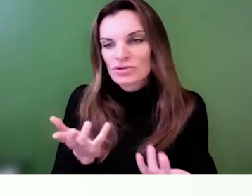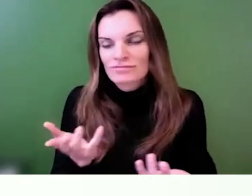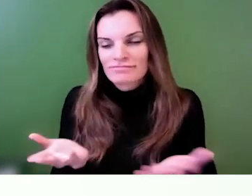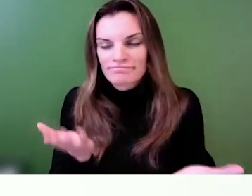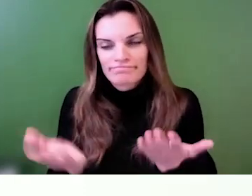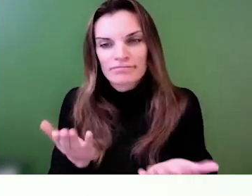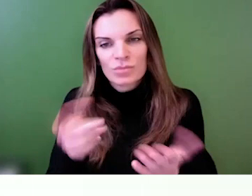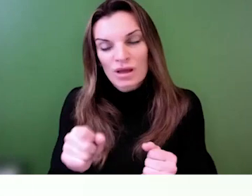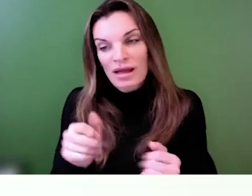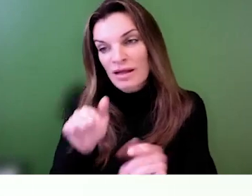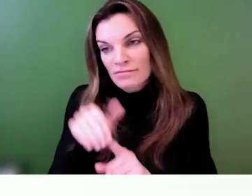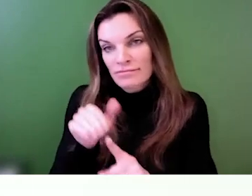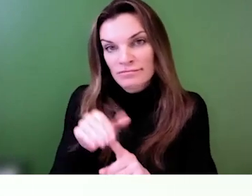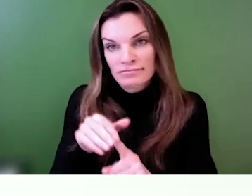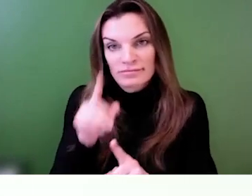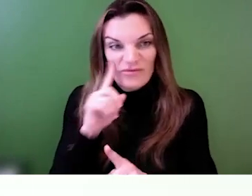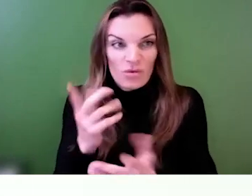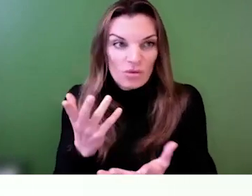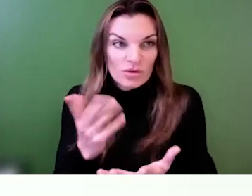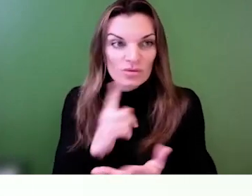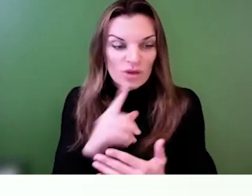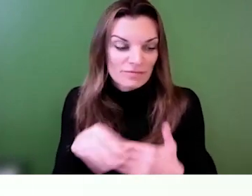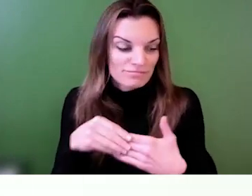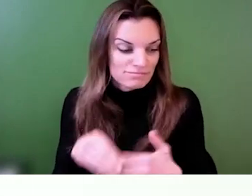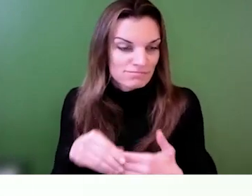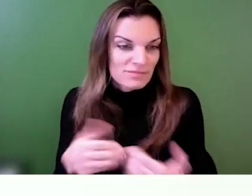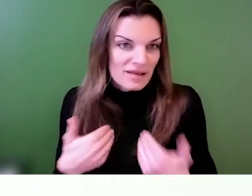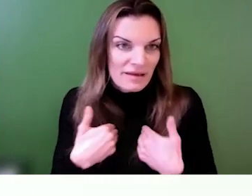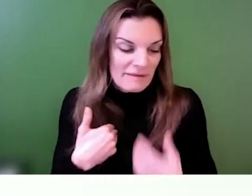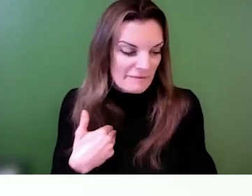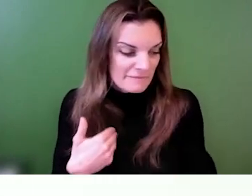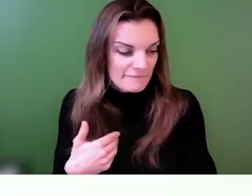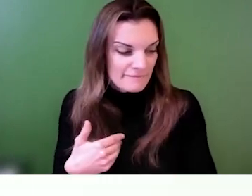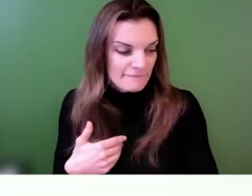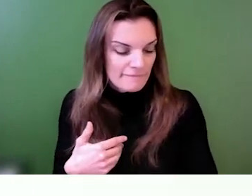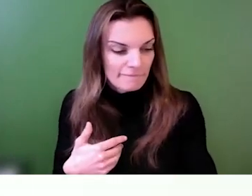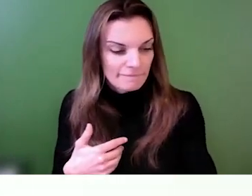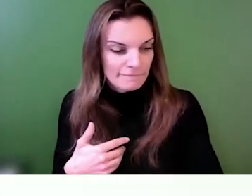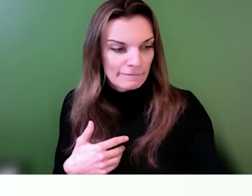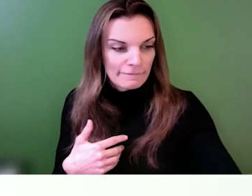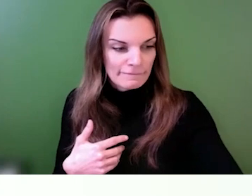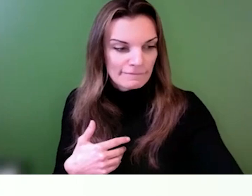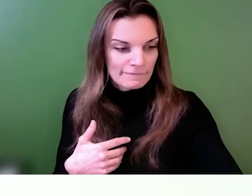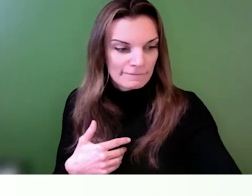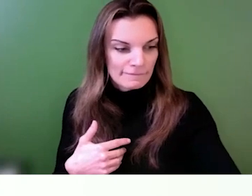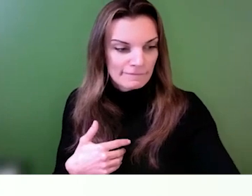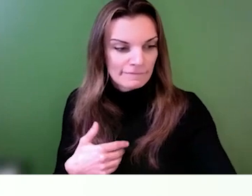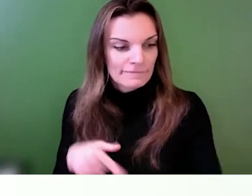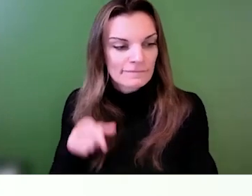for pretty much anything. And, you know, can start working from there on where you can get.